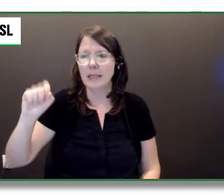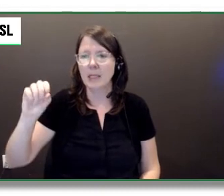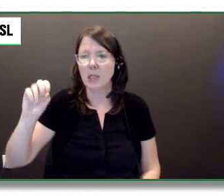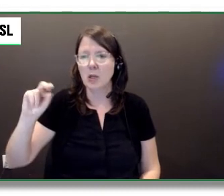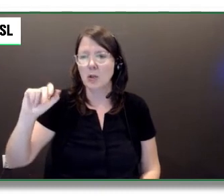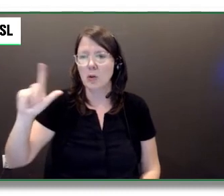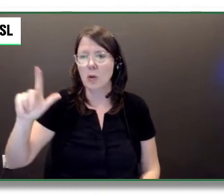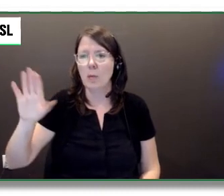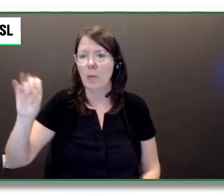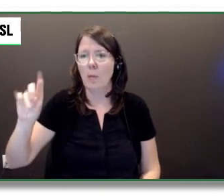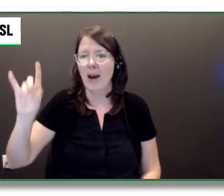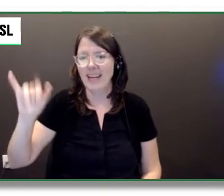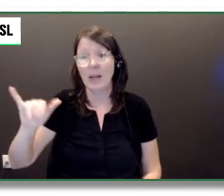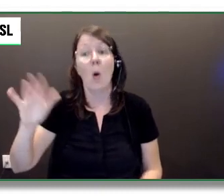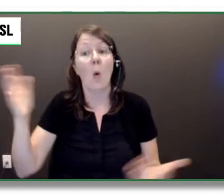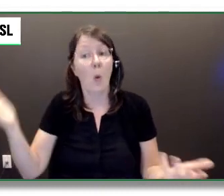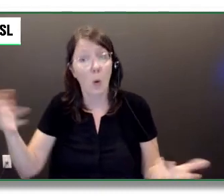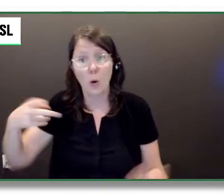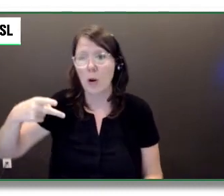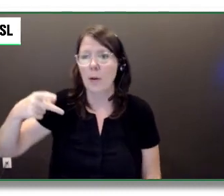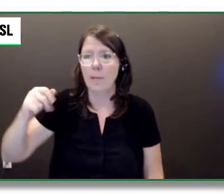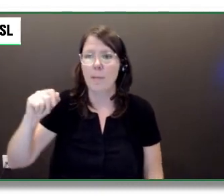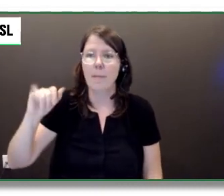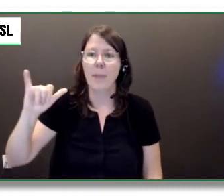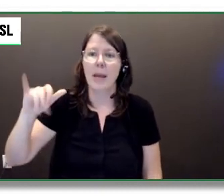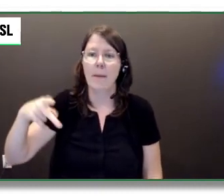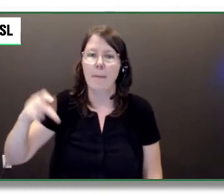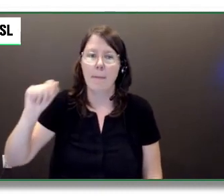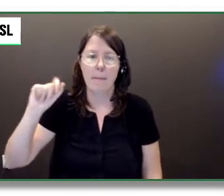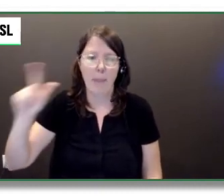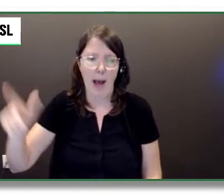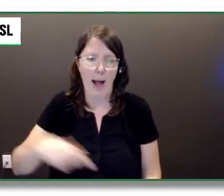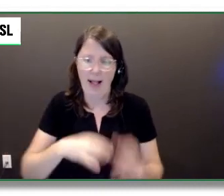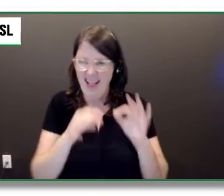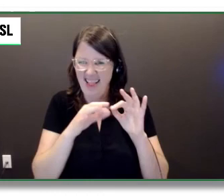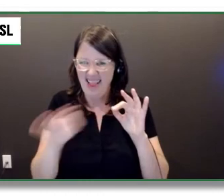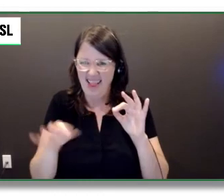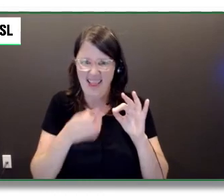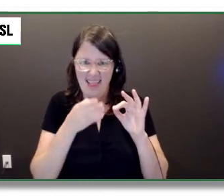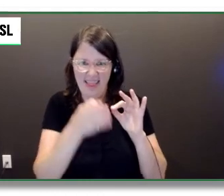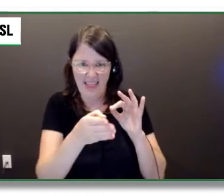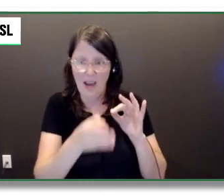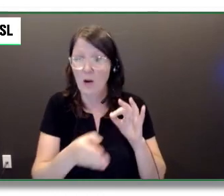seasonalbody and all this information is shared in the resource document. So I